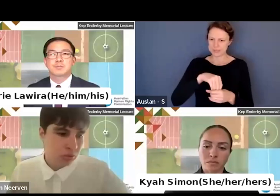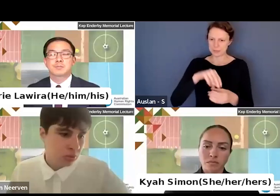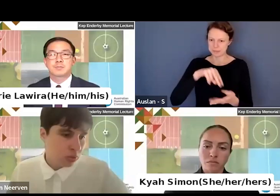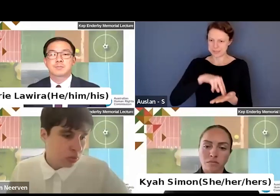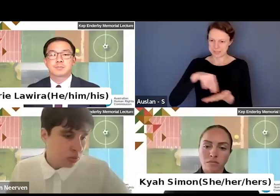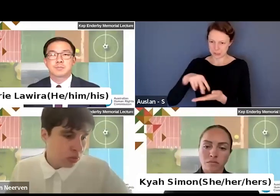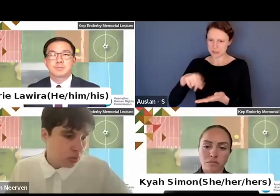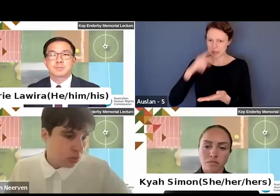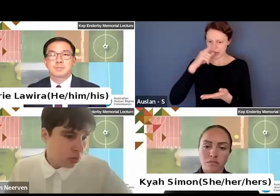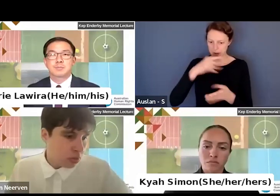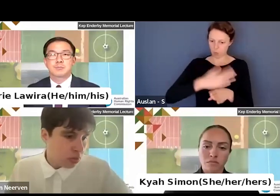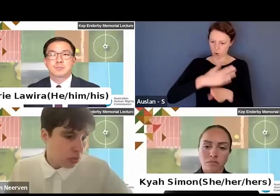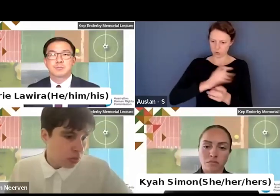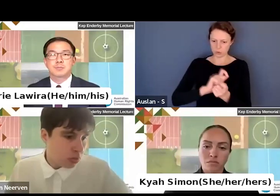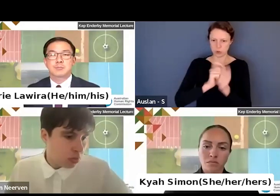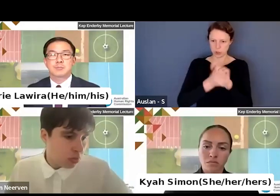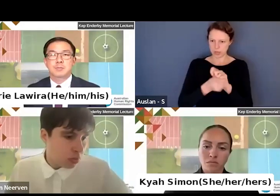I'm not sure a lot of people might have heard about the Rooney Rule,